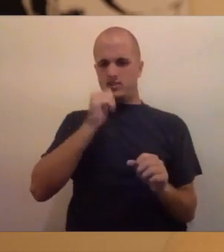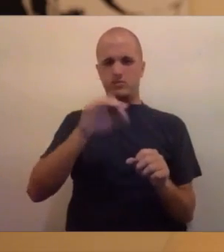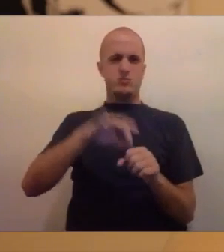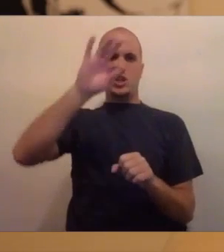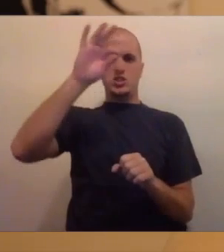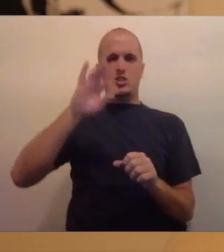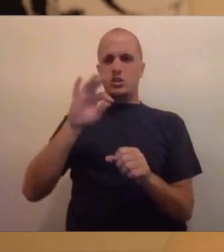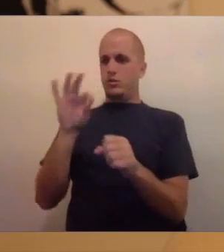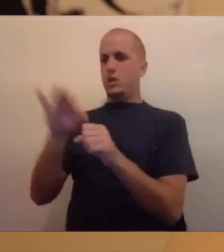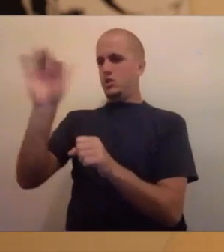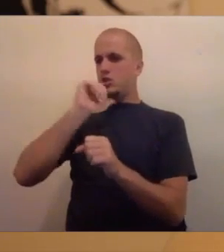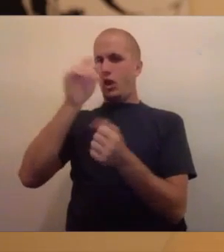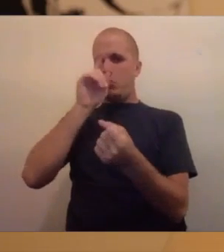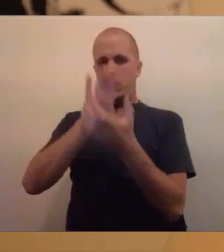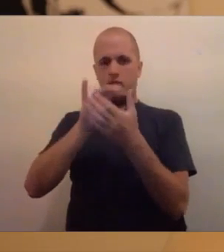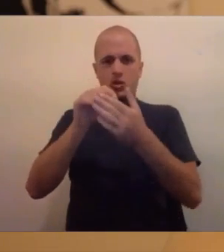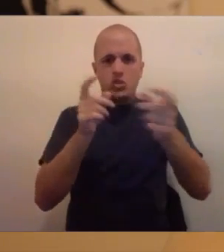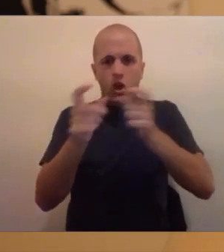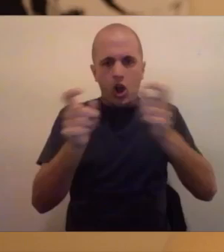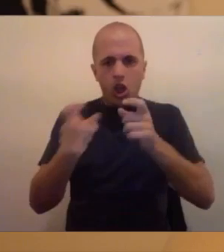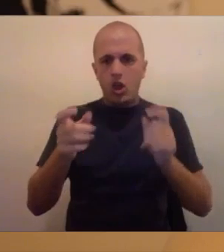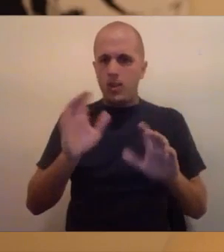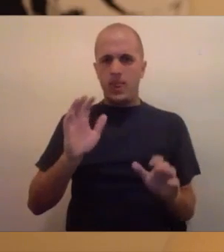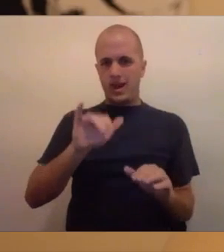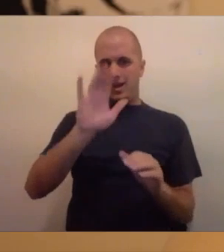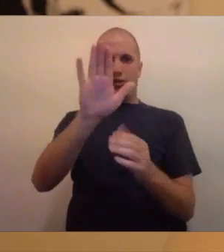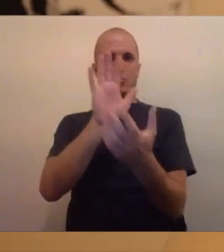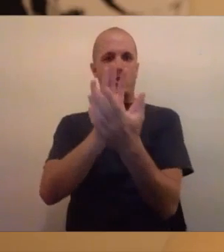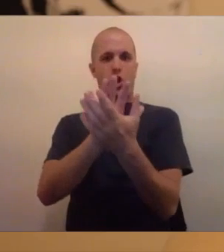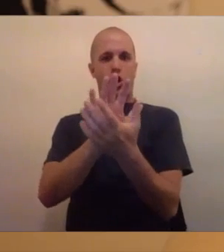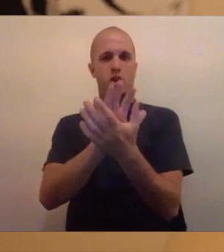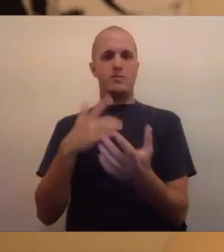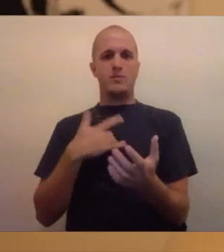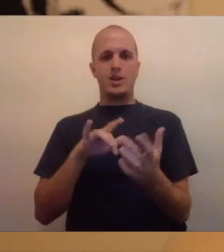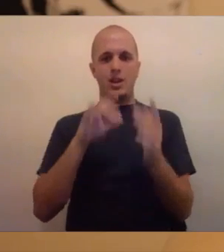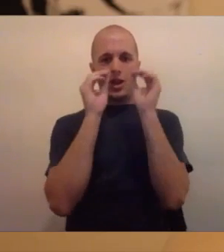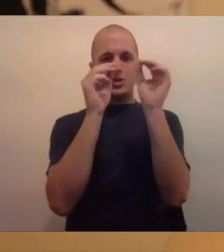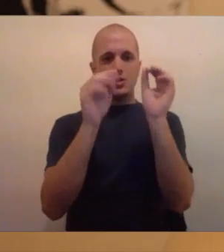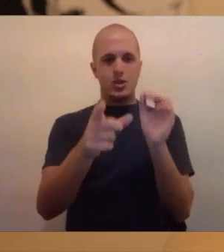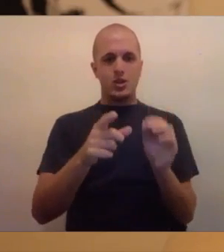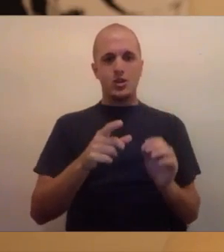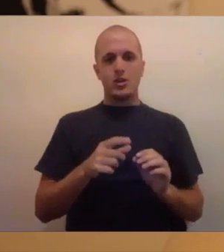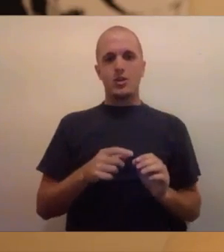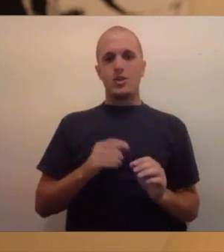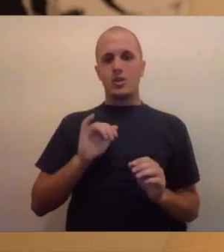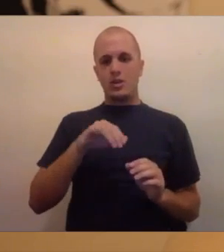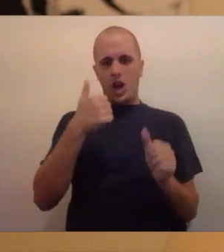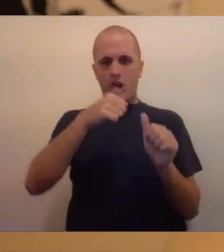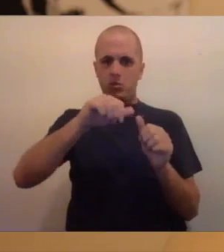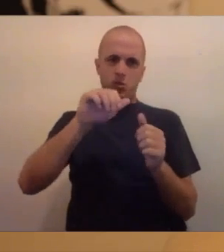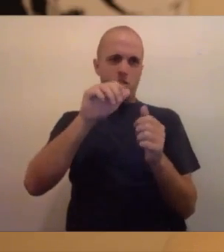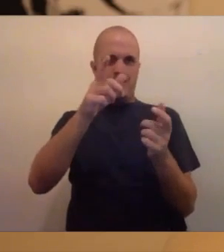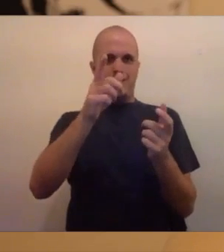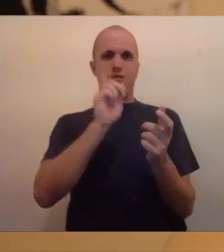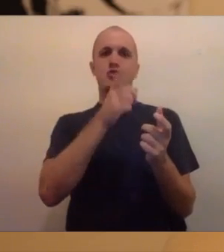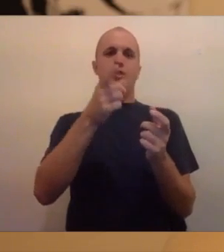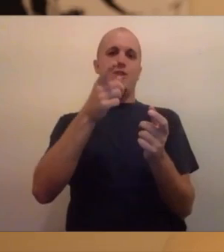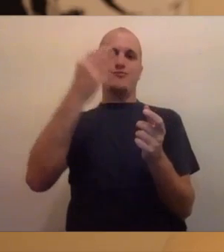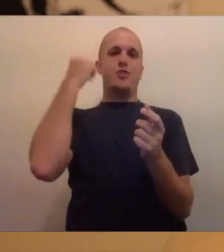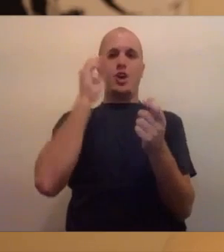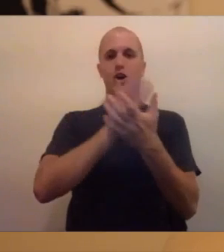I don't teach that. That is not spirituality; that is society. That is your school.